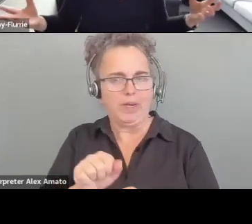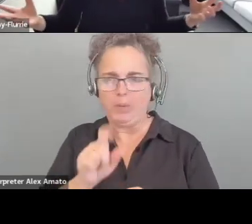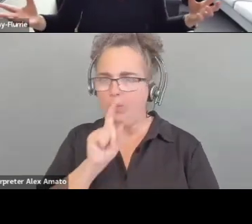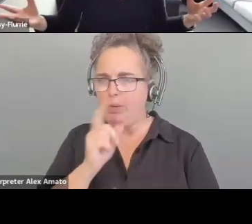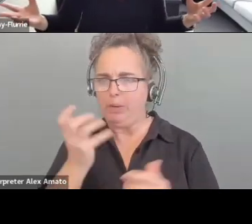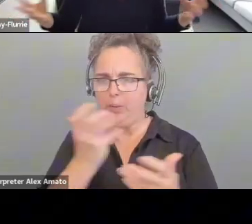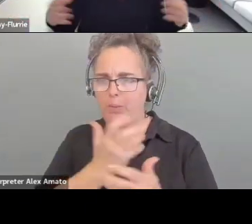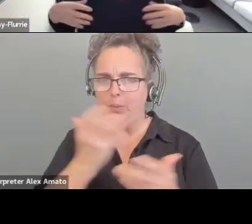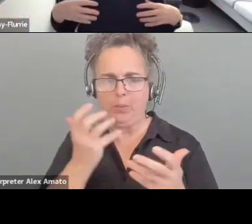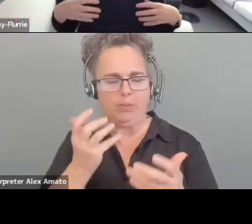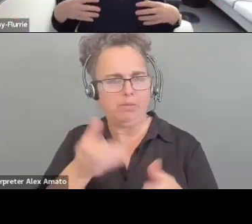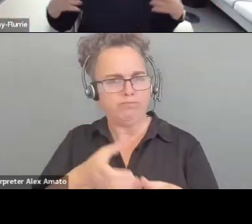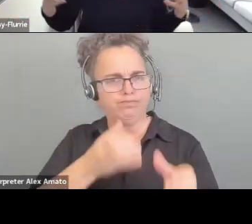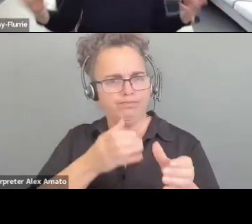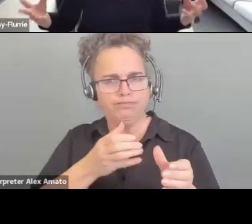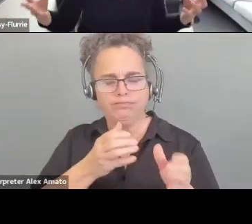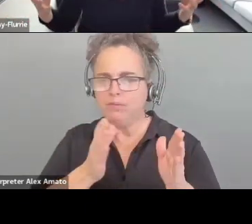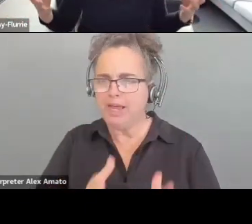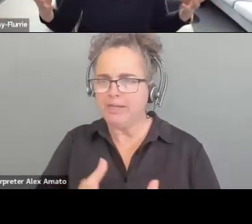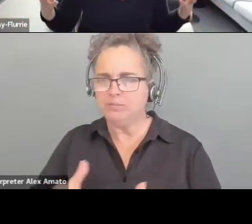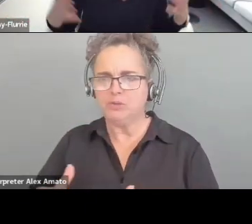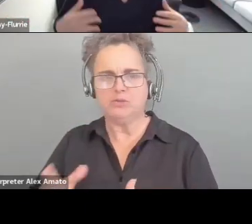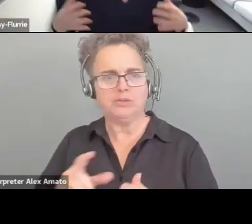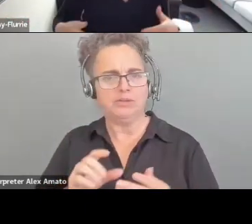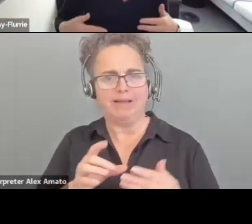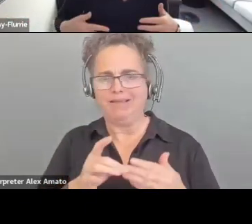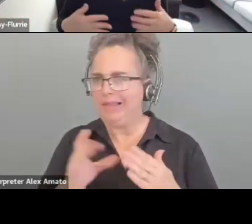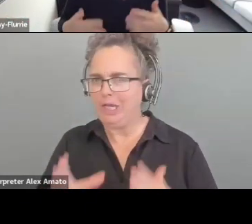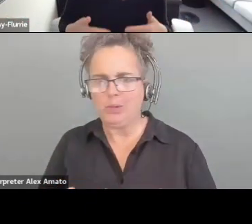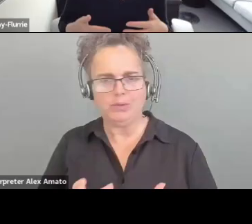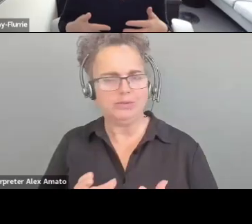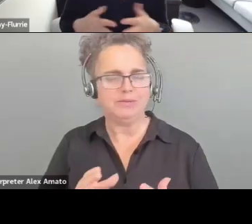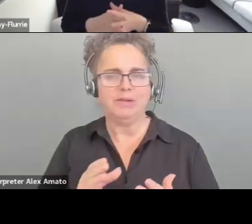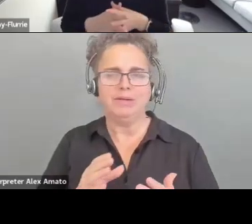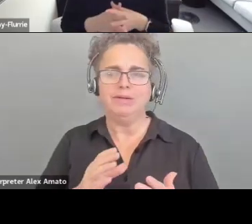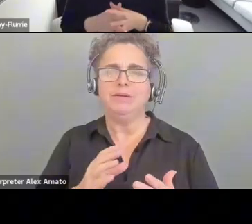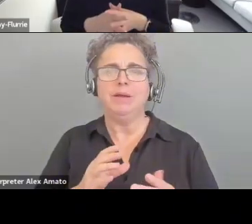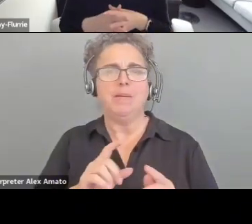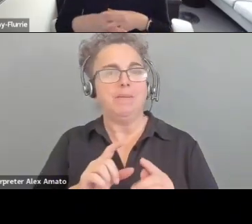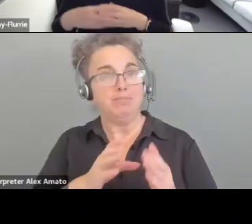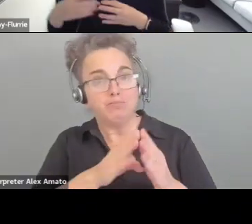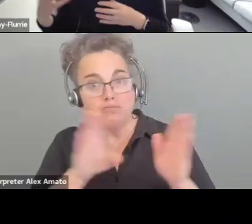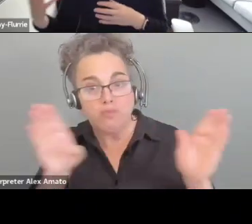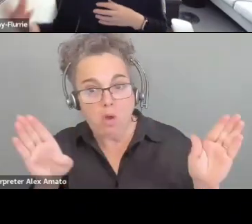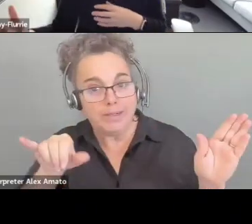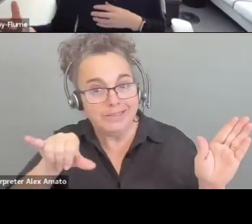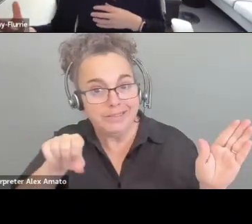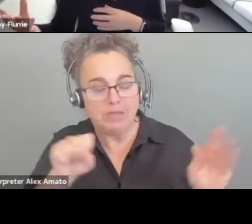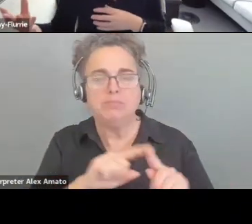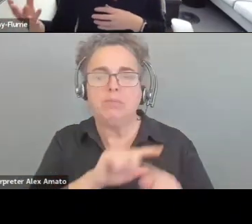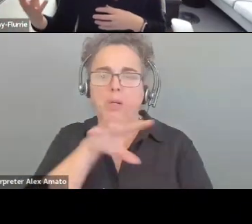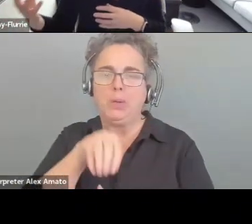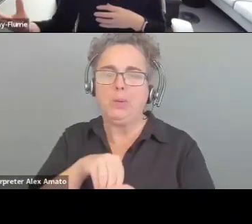and experts is broader but inclusive of accessibility. We have digital safety, making sure